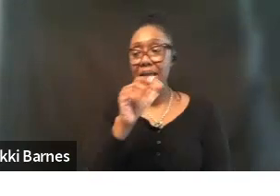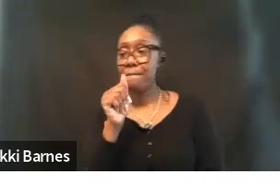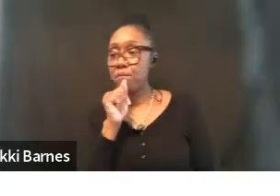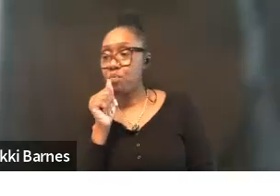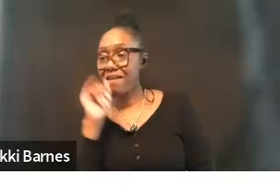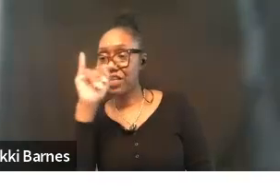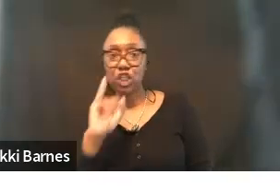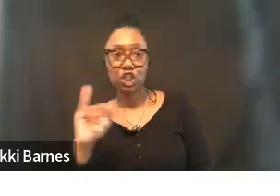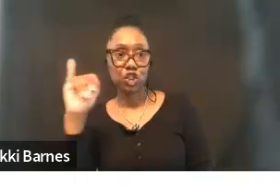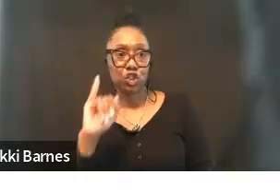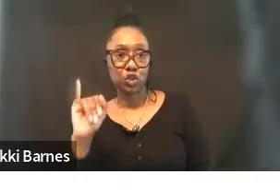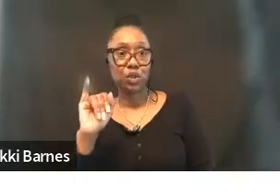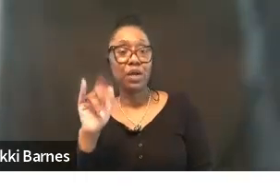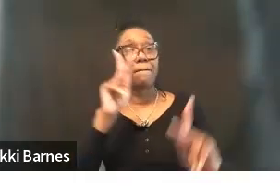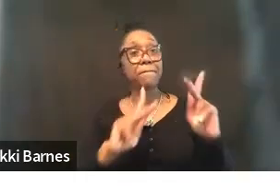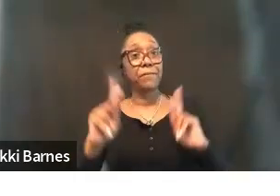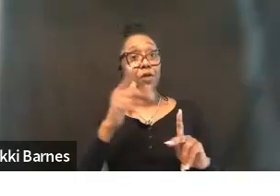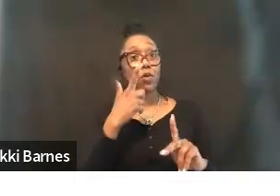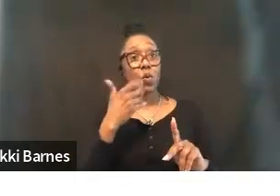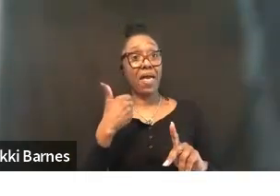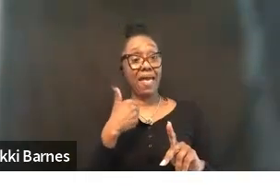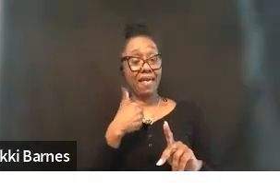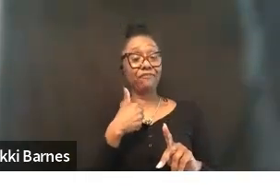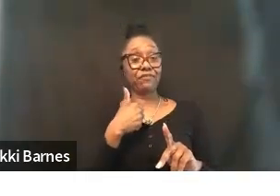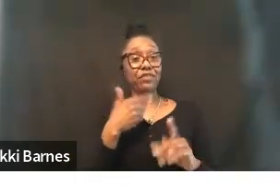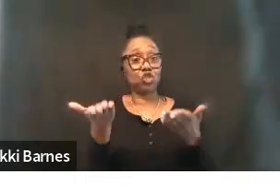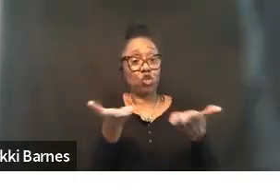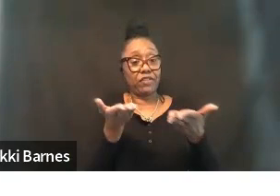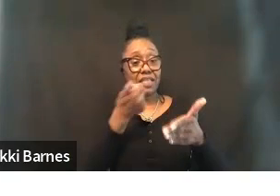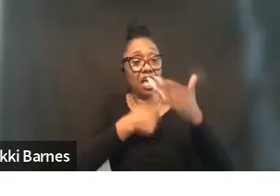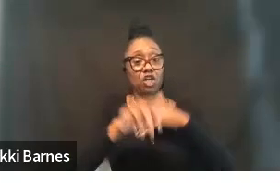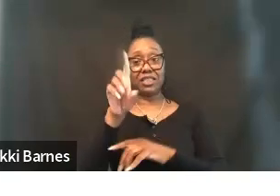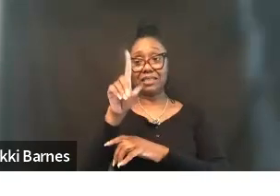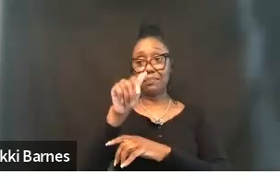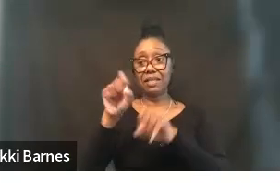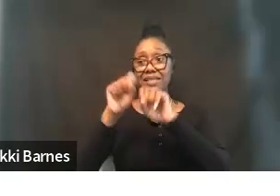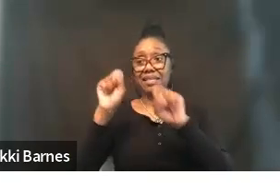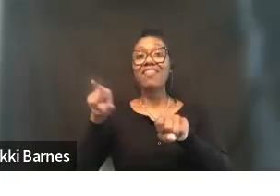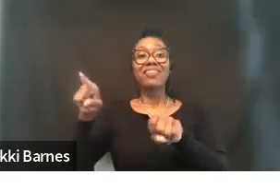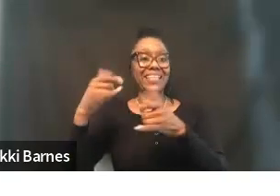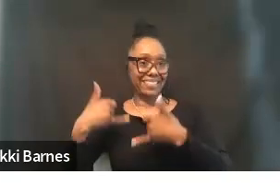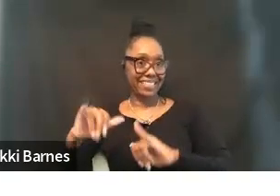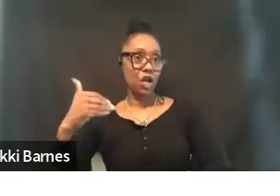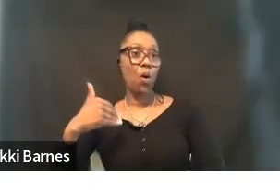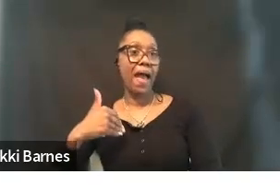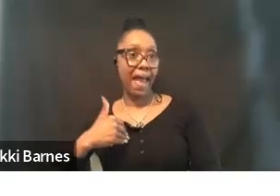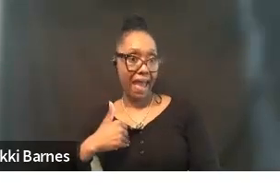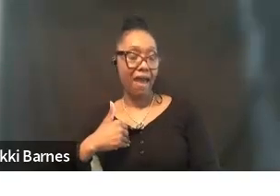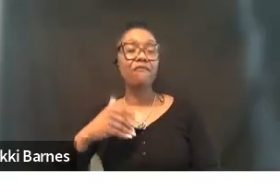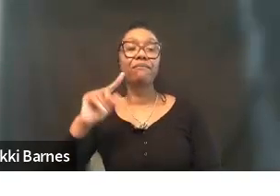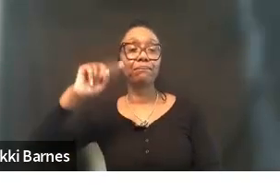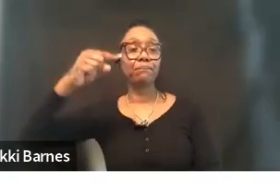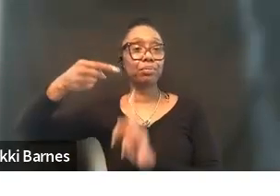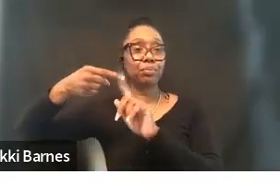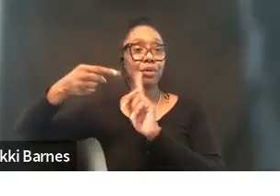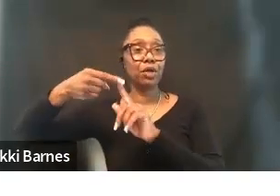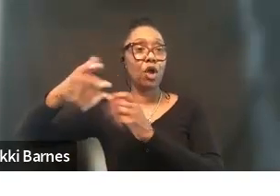Who receive services through our disability system continue to have private insurance in addition to Medicaid. And we noticed that their families were able to share.